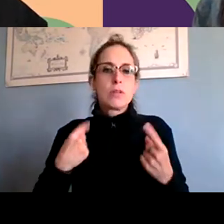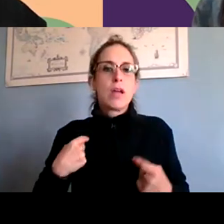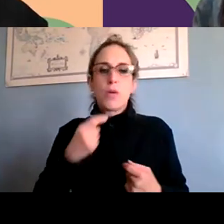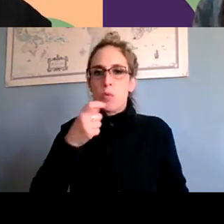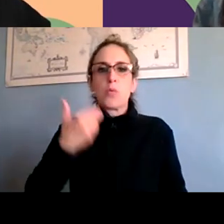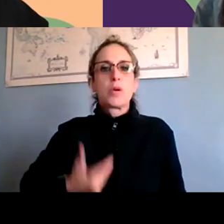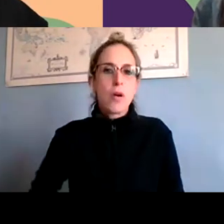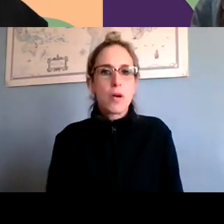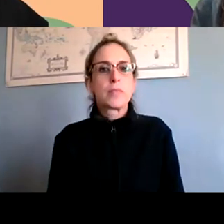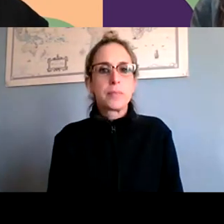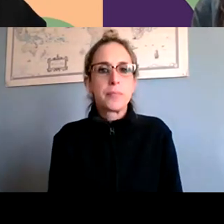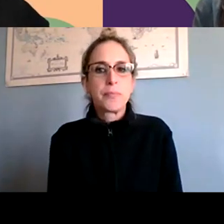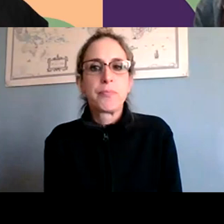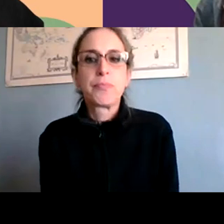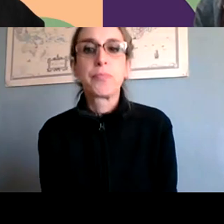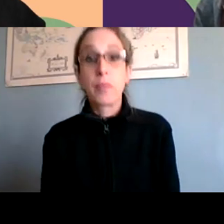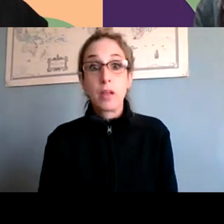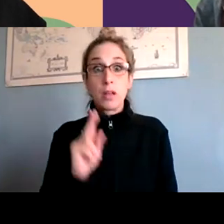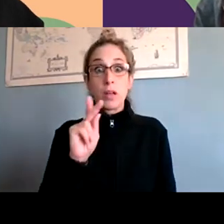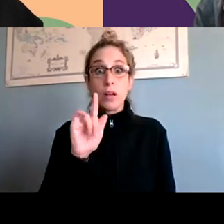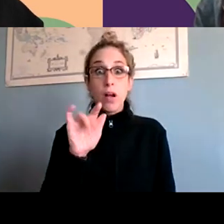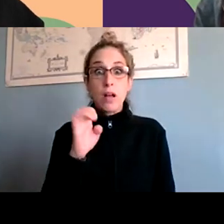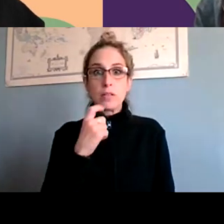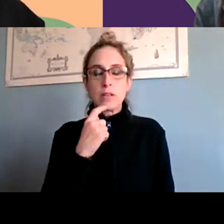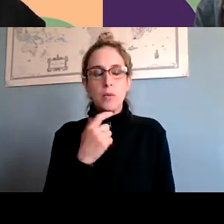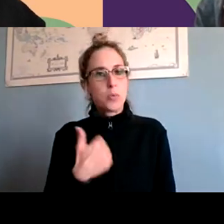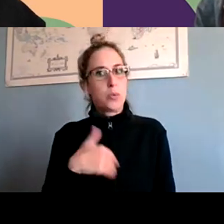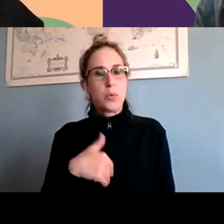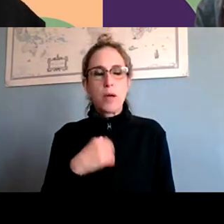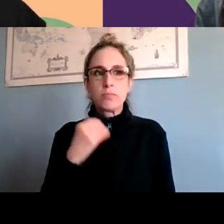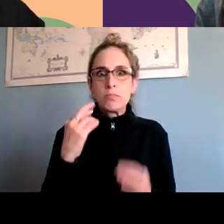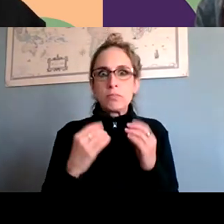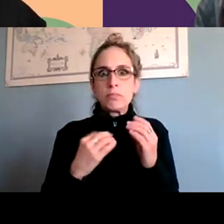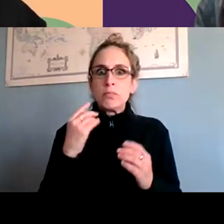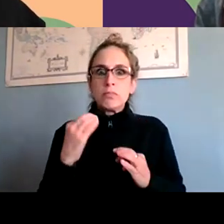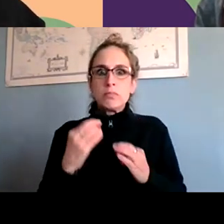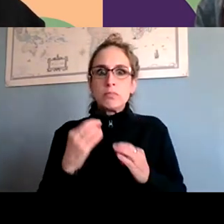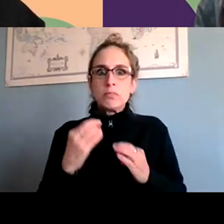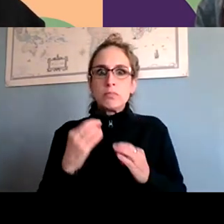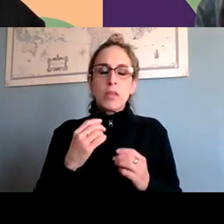Kyle Livie (he/him/his): This is either really resonating with me, I feel like there are two pieces that I want to kind of pull out and.